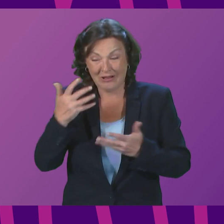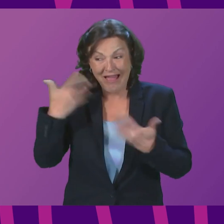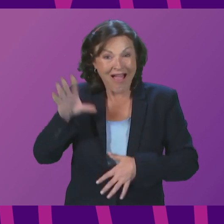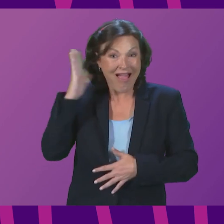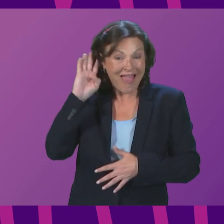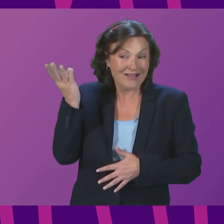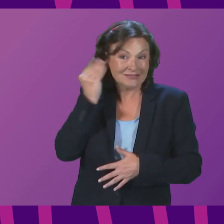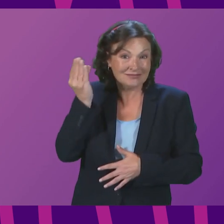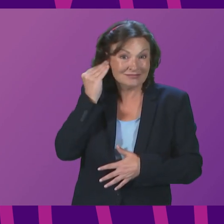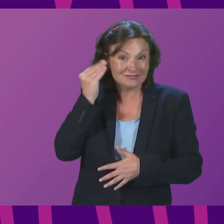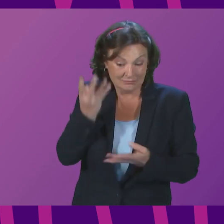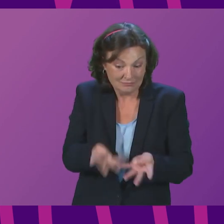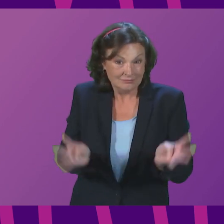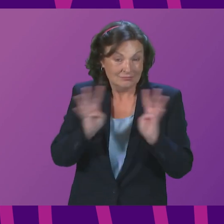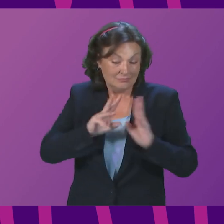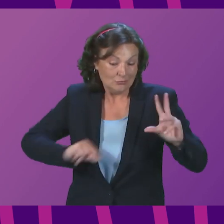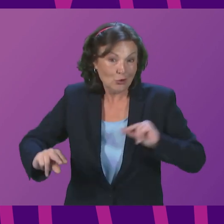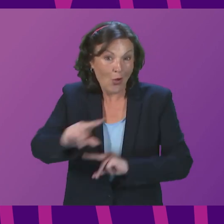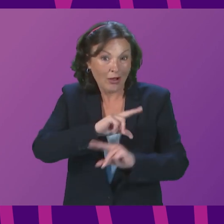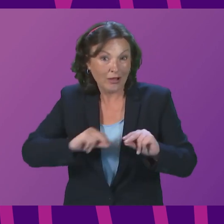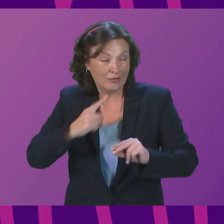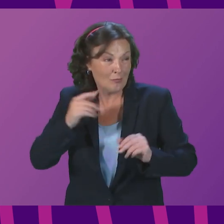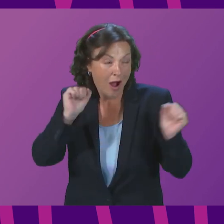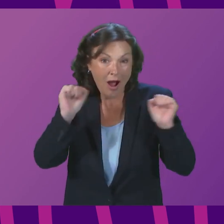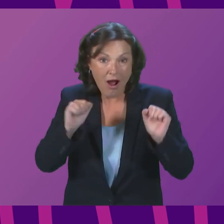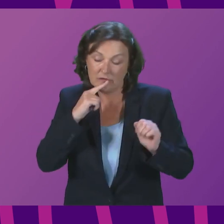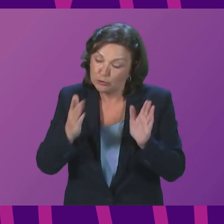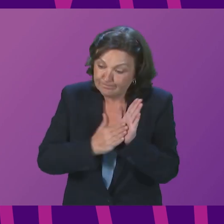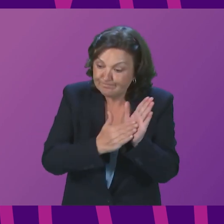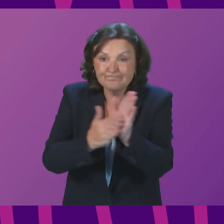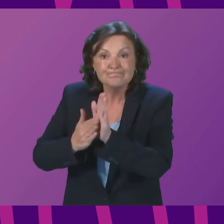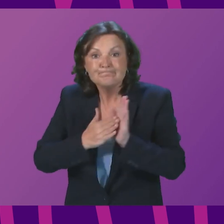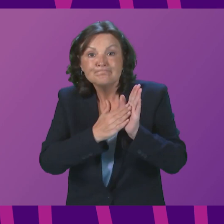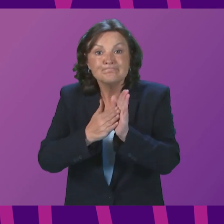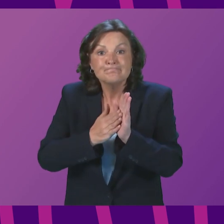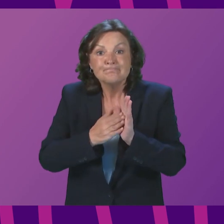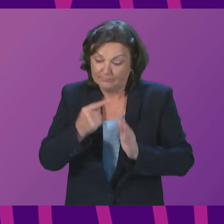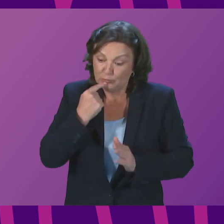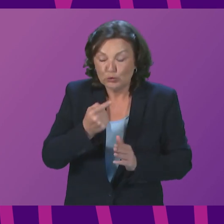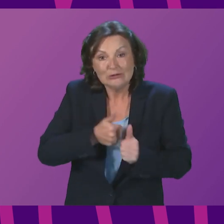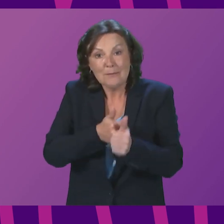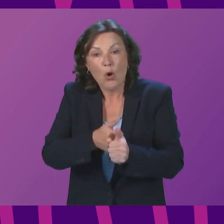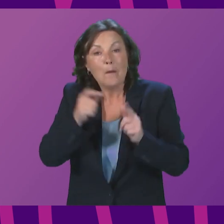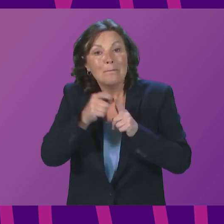call for them to rally round Patrick Grady. The SNP chief whip then threatened legal action against whistleblowers.